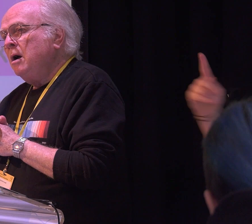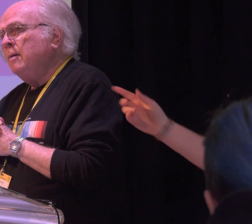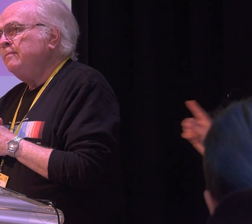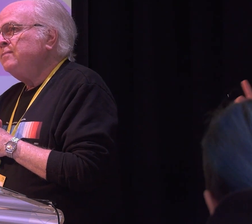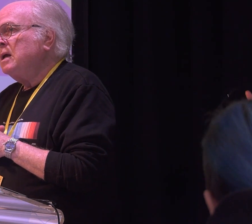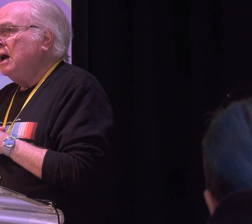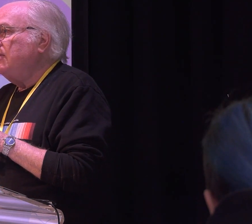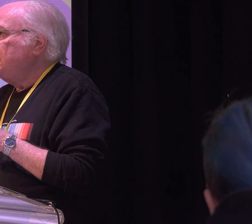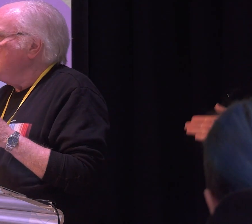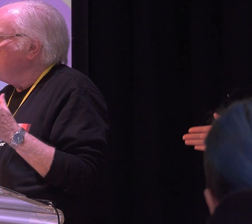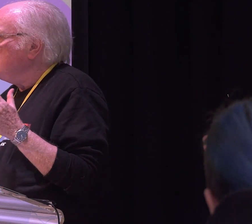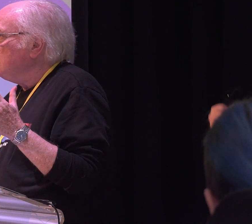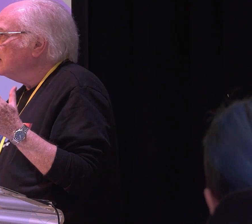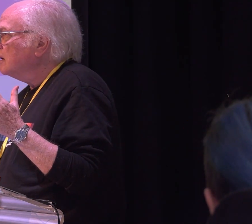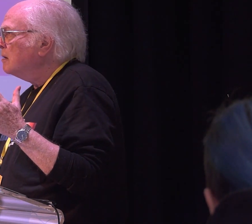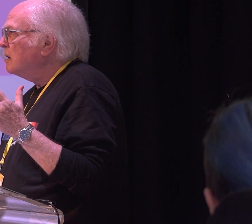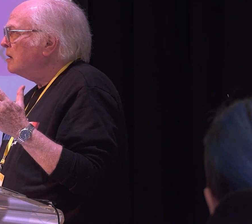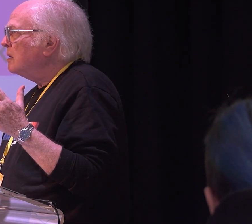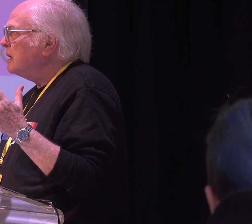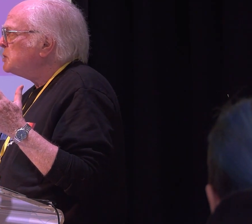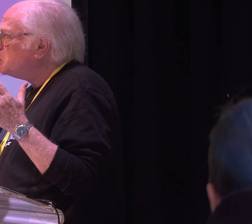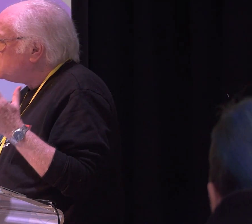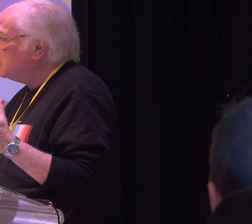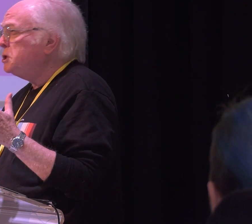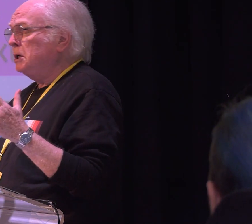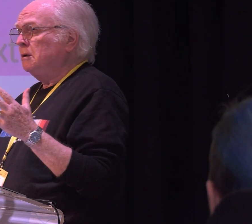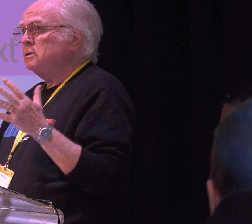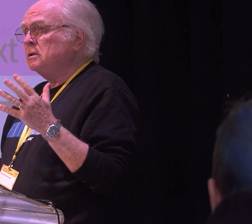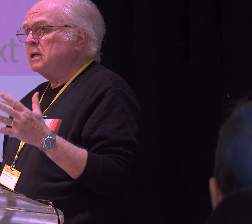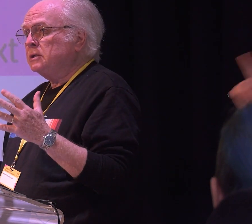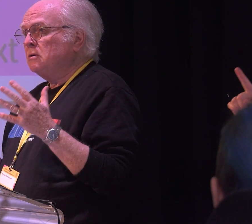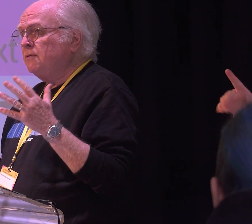And the astonishing success of this building